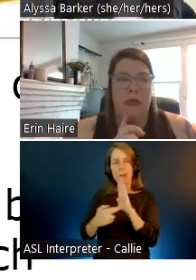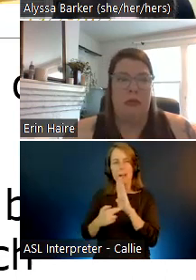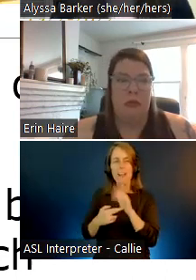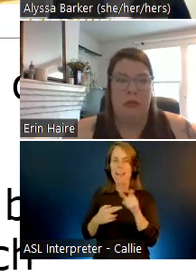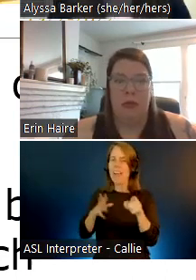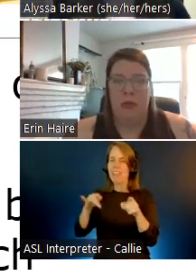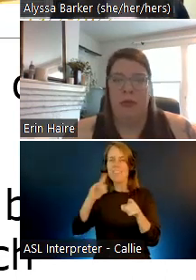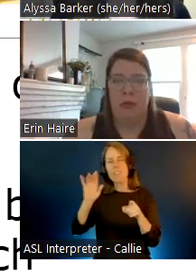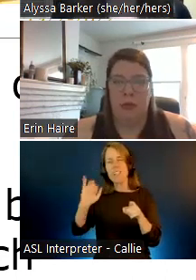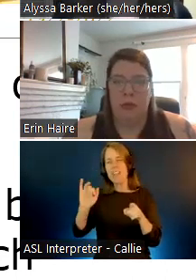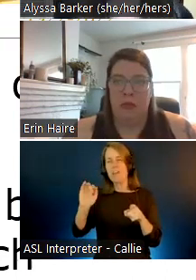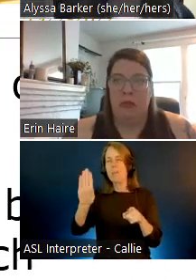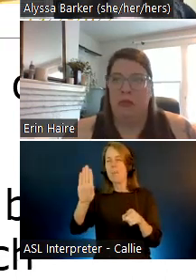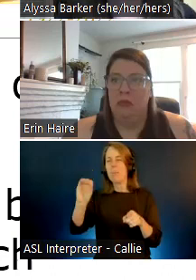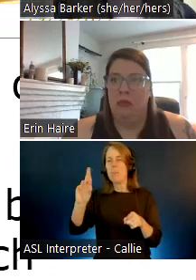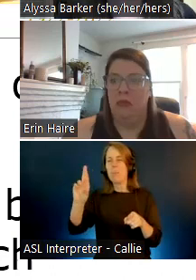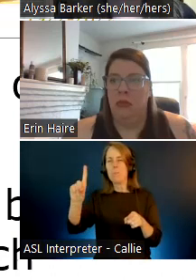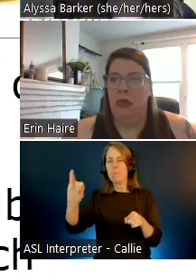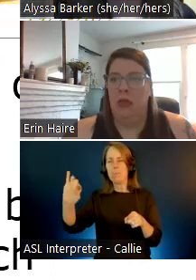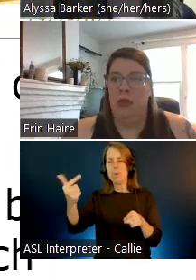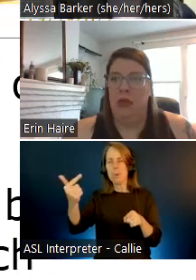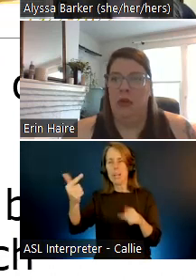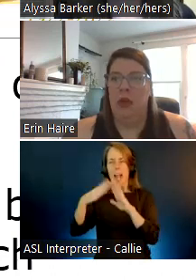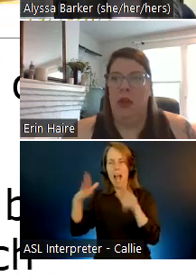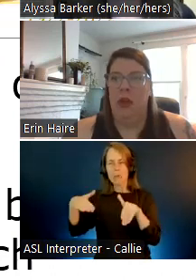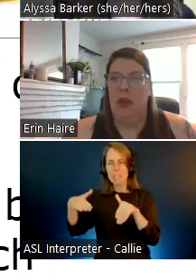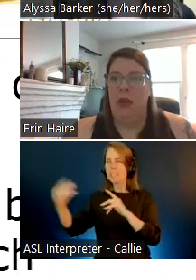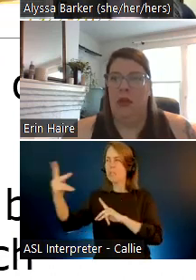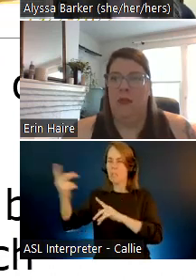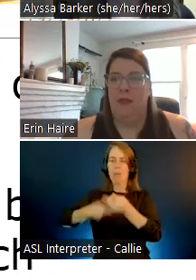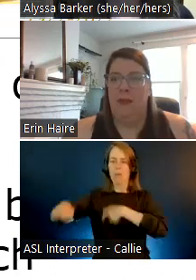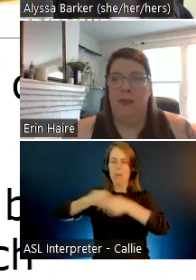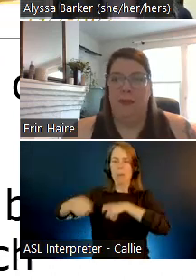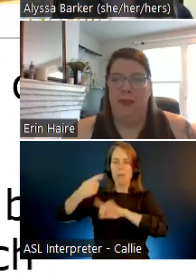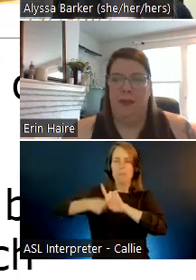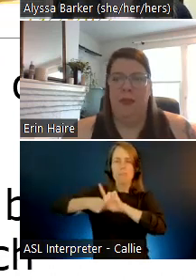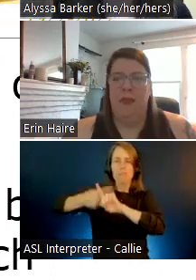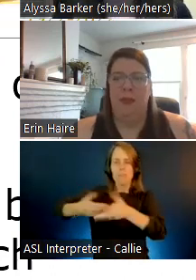currently to have boarding houses um but this applies to rooms for rent